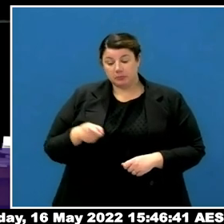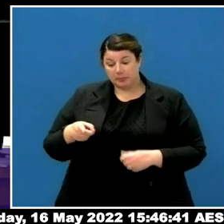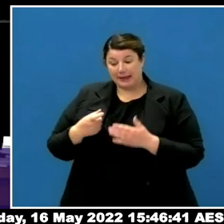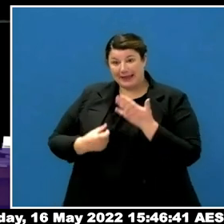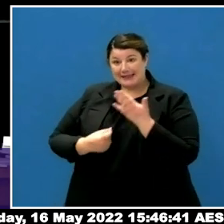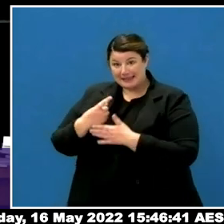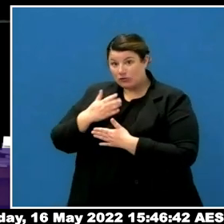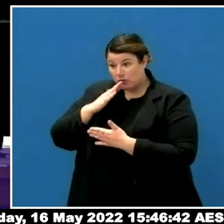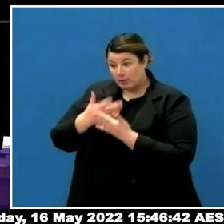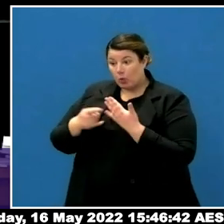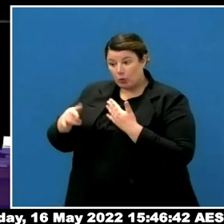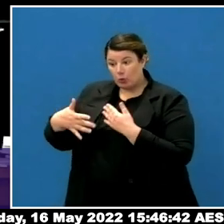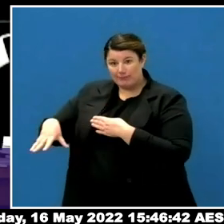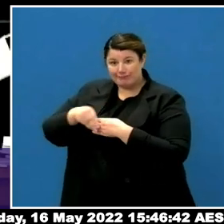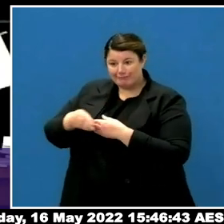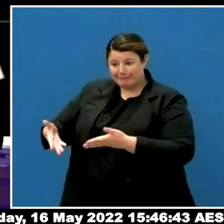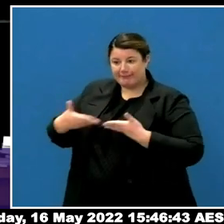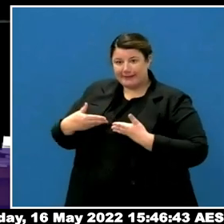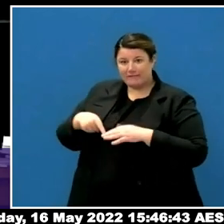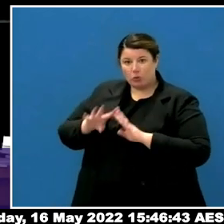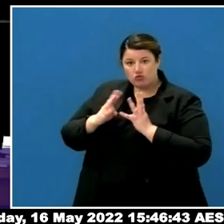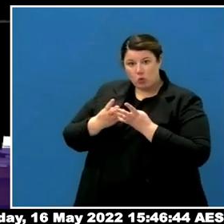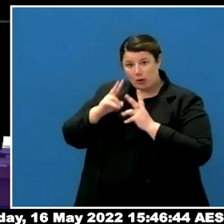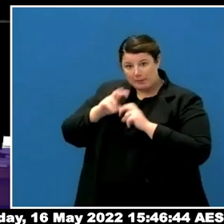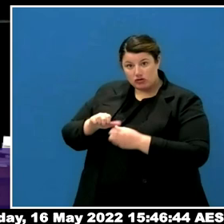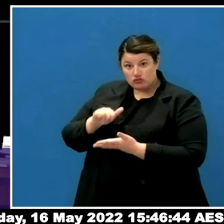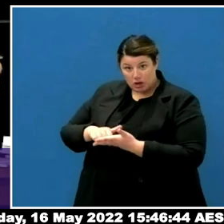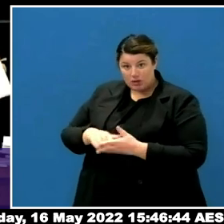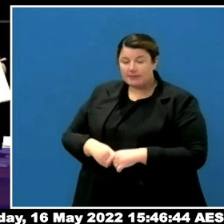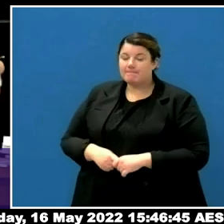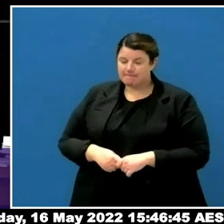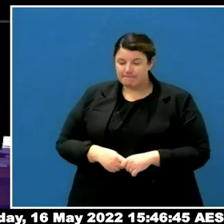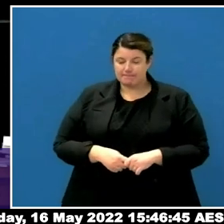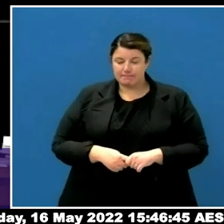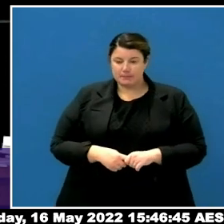I have, yes. MR FOGARTY: It's behind hearing bundle A, tab 39, and that's the